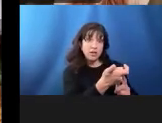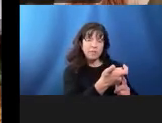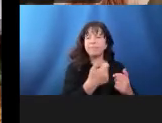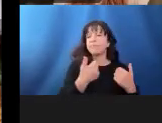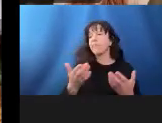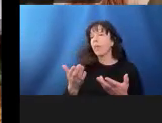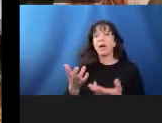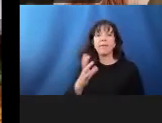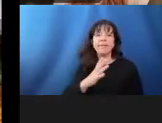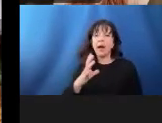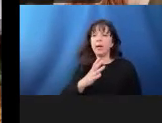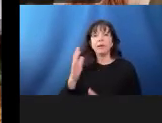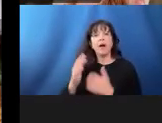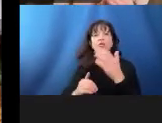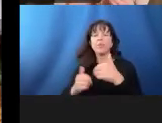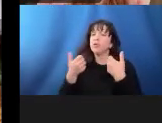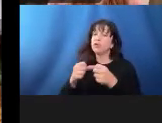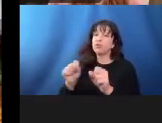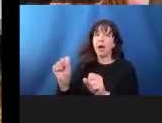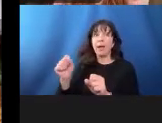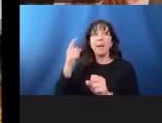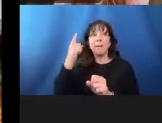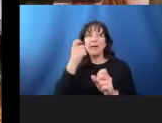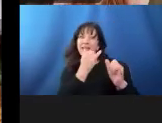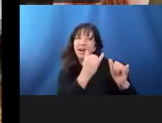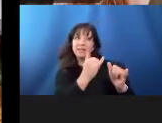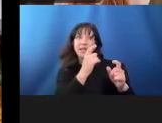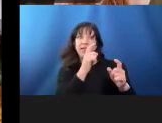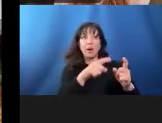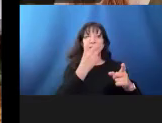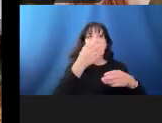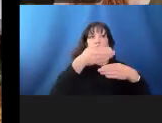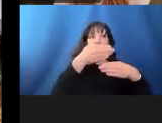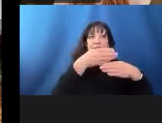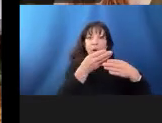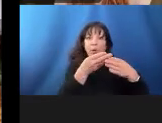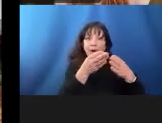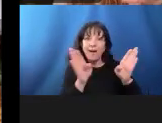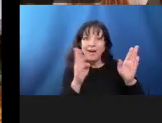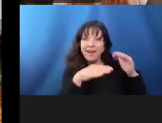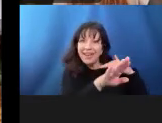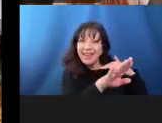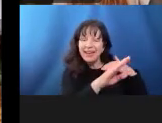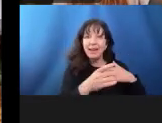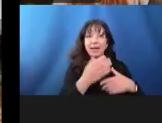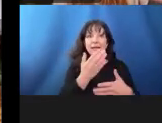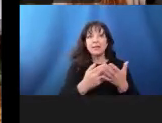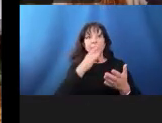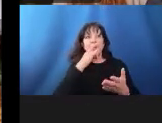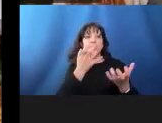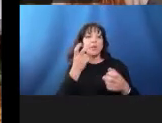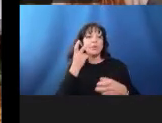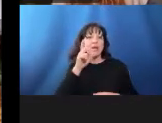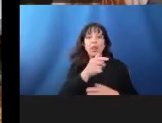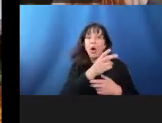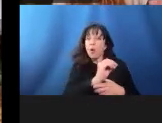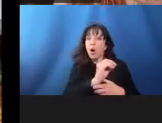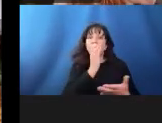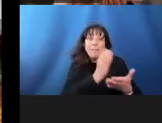totally comfortable to try it, because that was their window in some kids want to see a logo of a picture of the food, and then